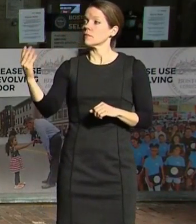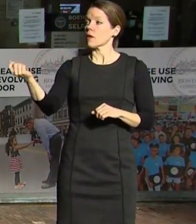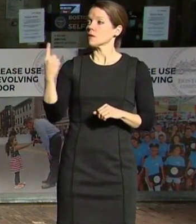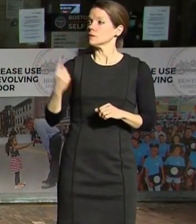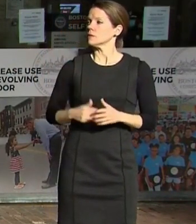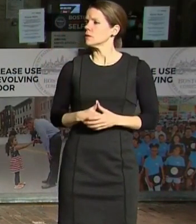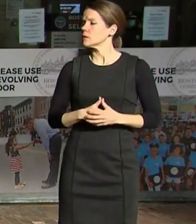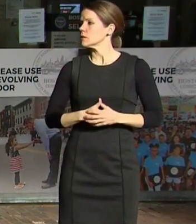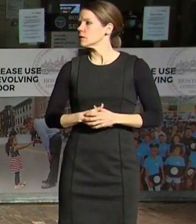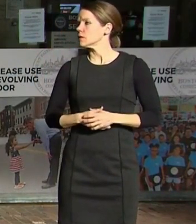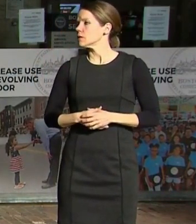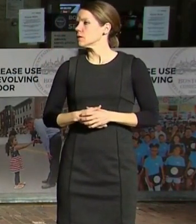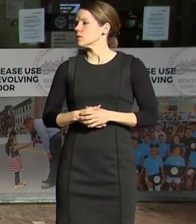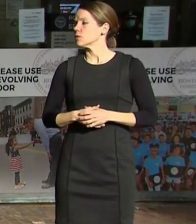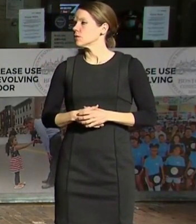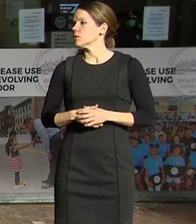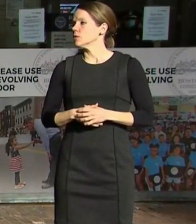FROM THE PLACES WHERE OFFICERS